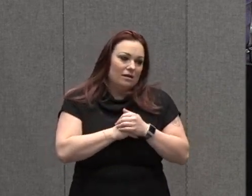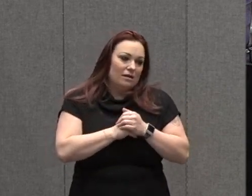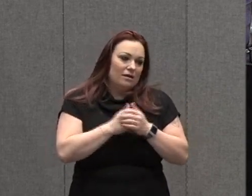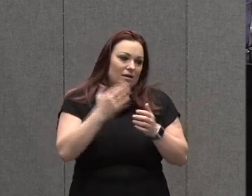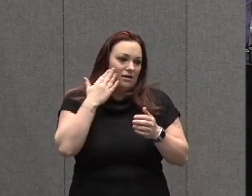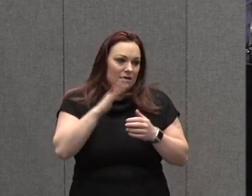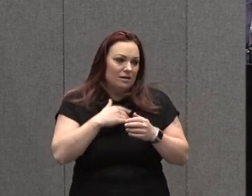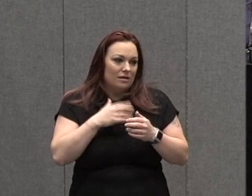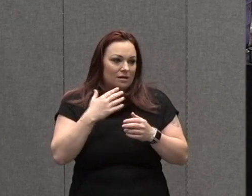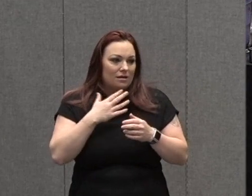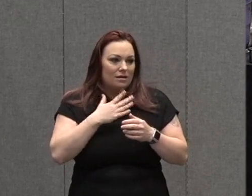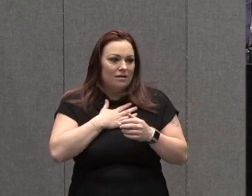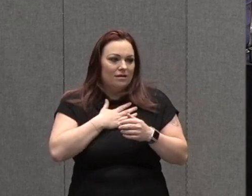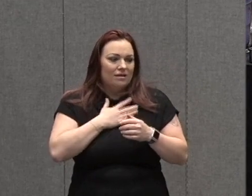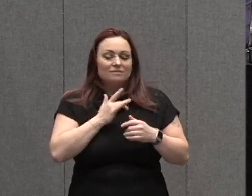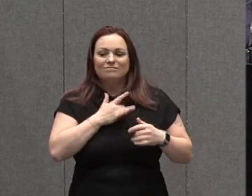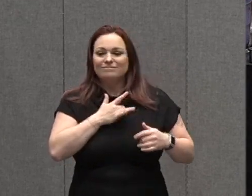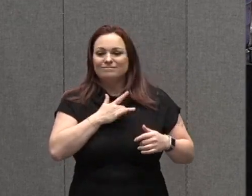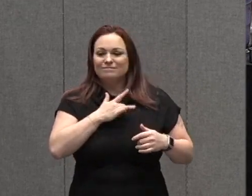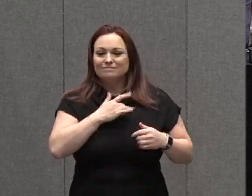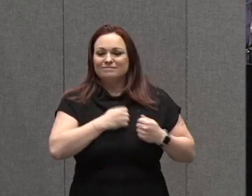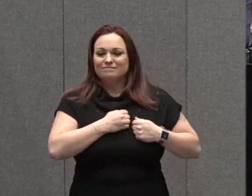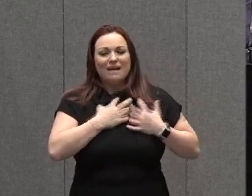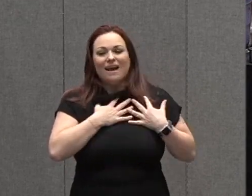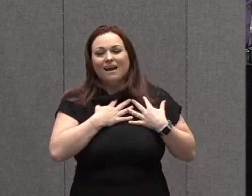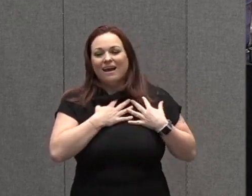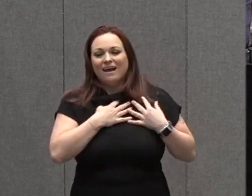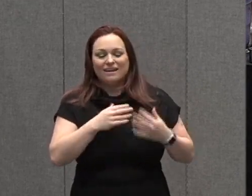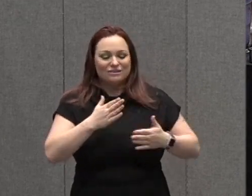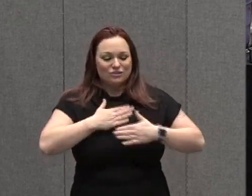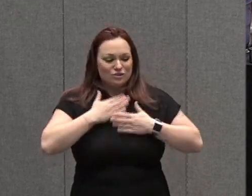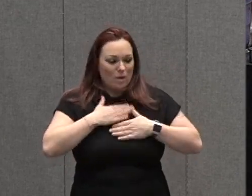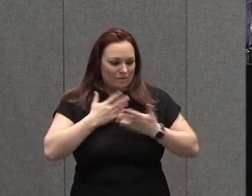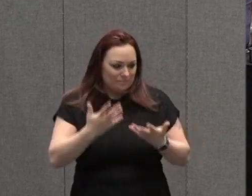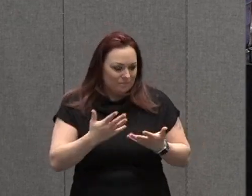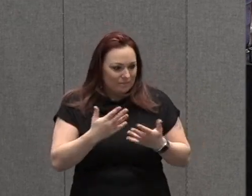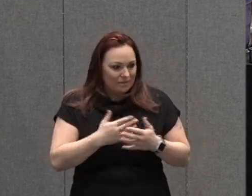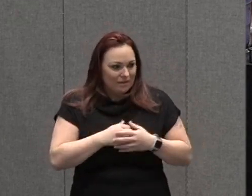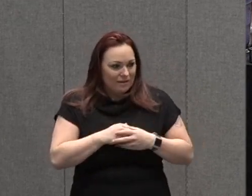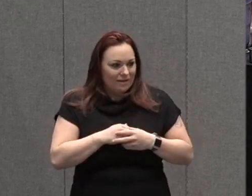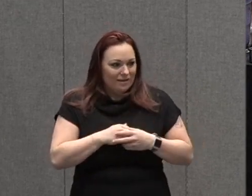I don't know about you but my heart just fills with joy. When I leave it's like ahh.